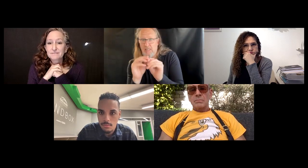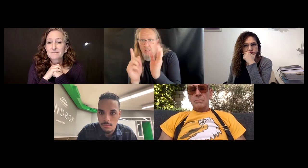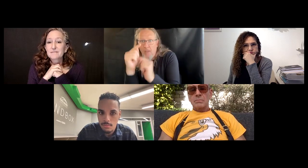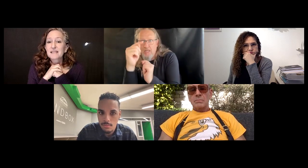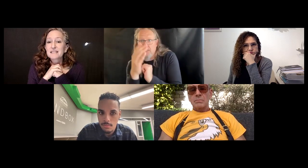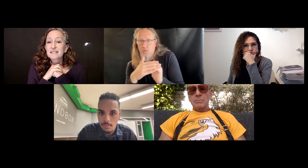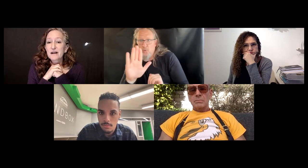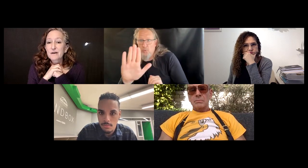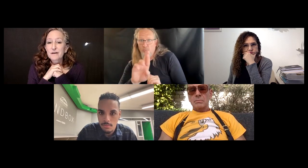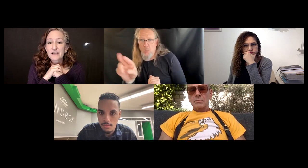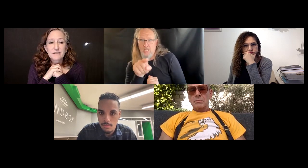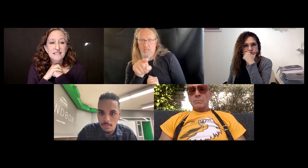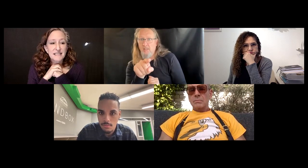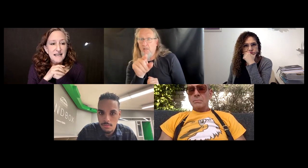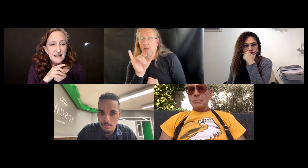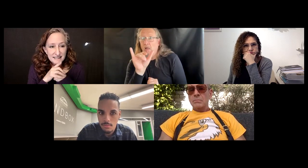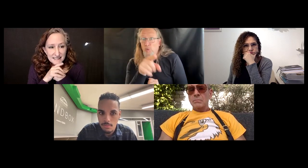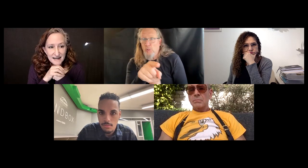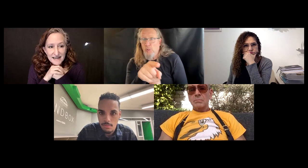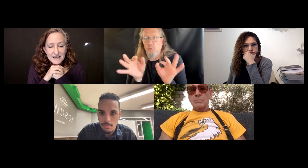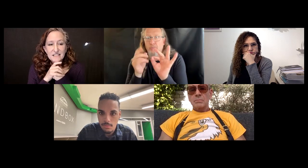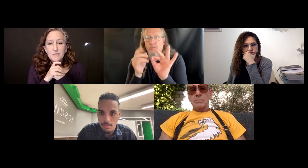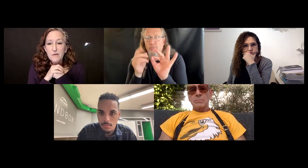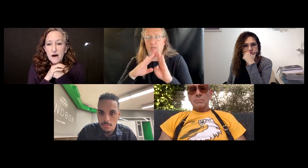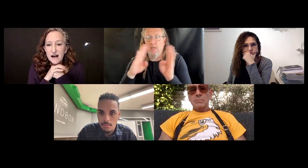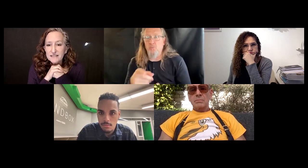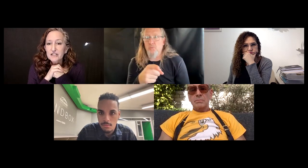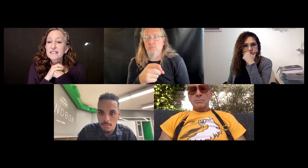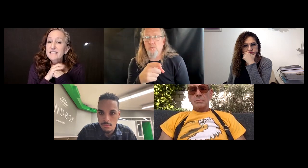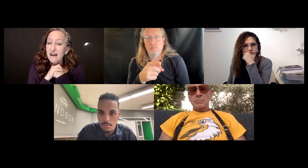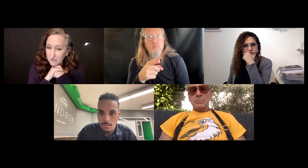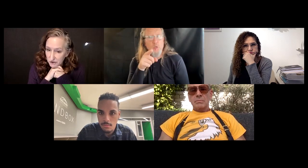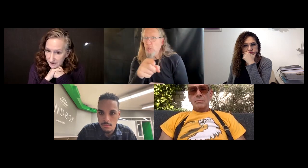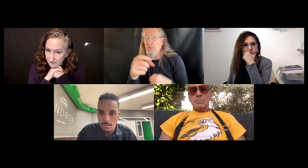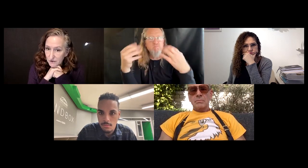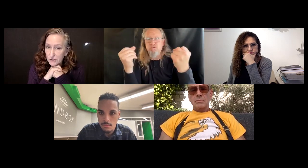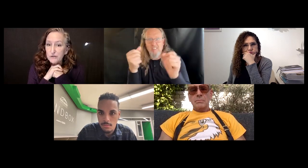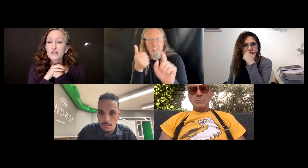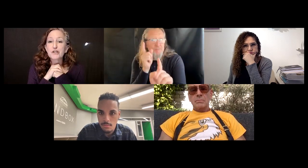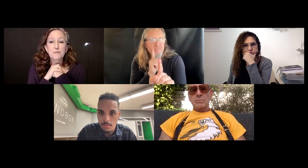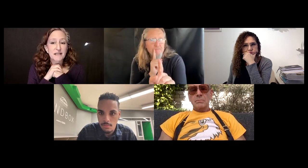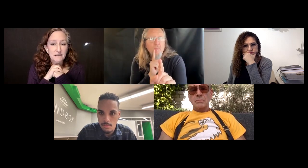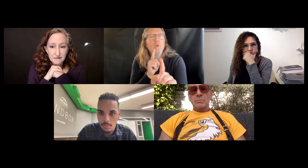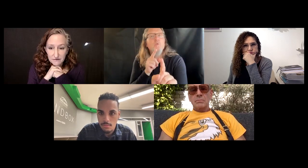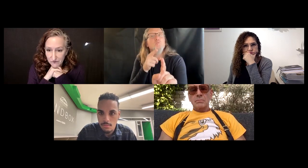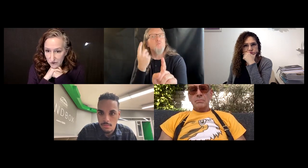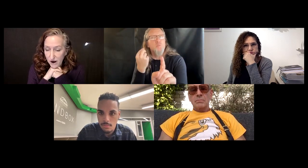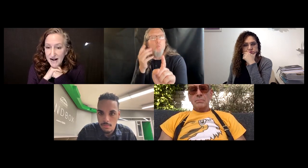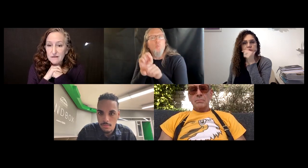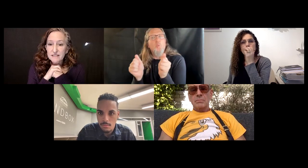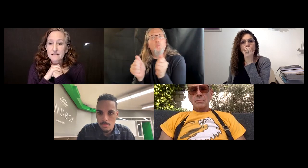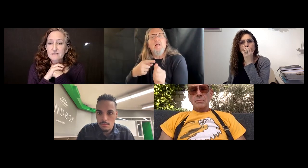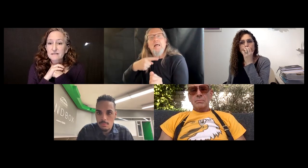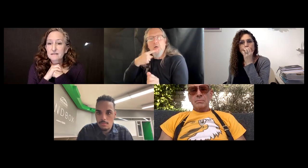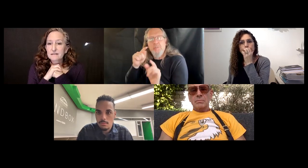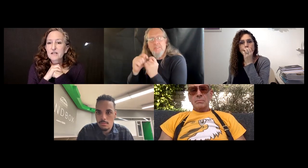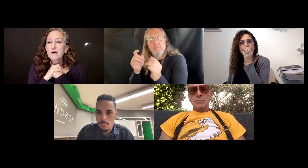So you see, Ellie Stein in the small box, she is a deaf person who is interpreting for the White House.